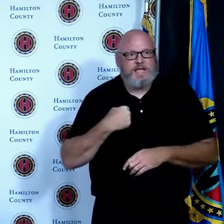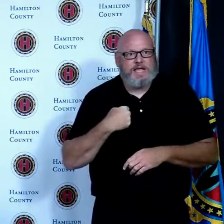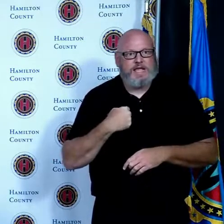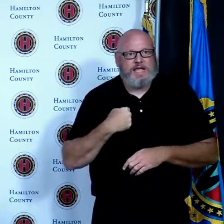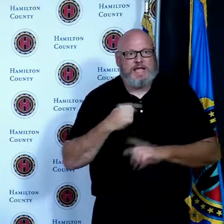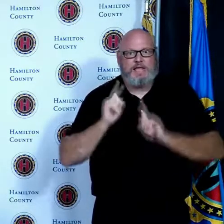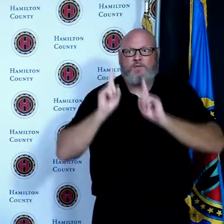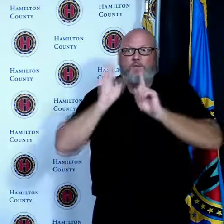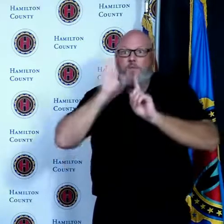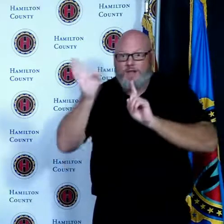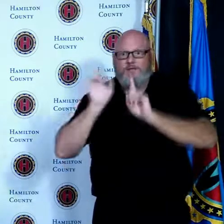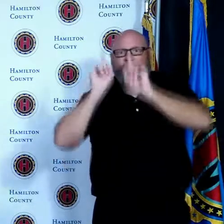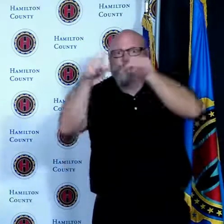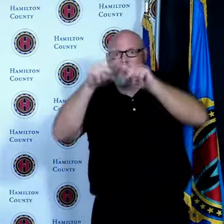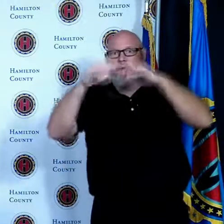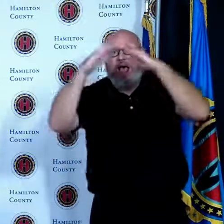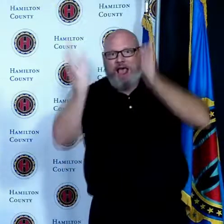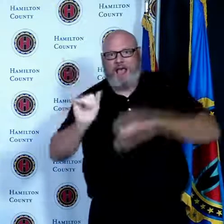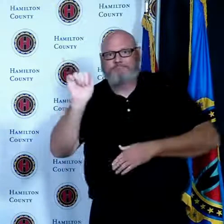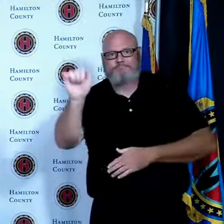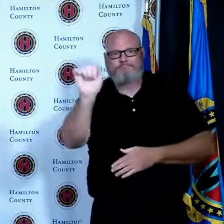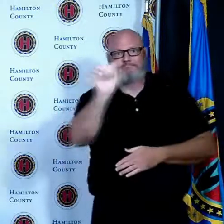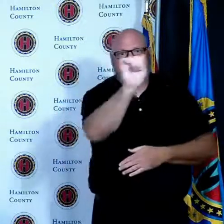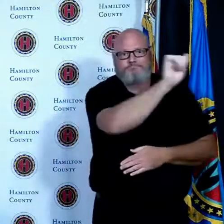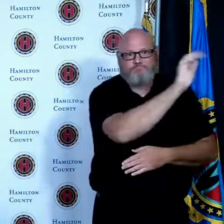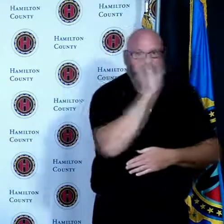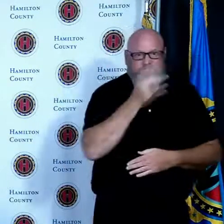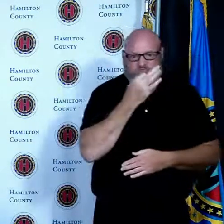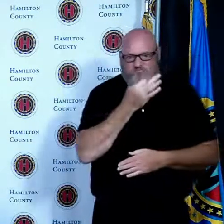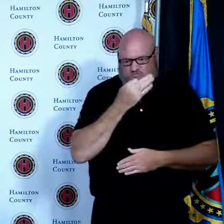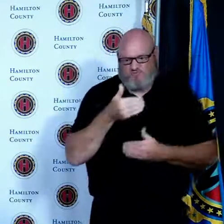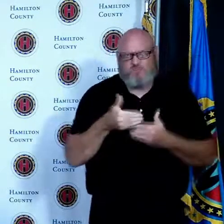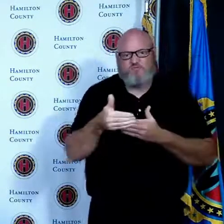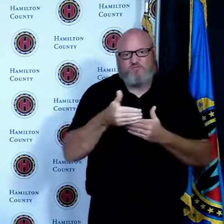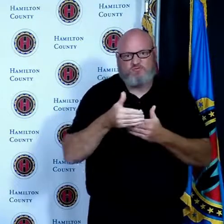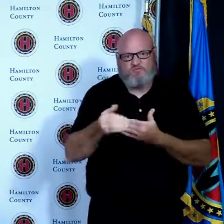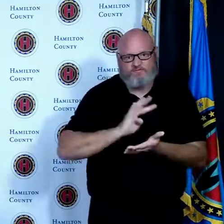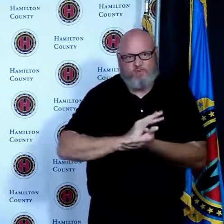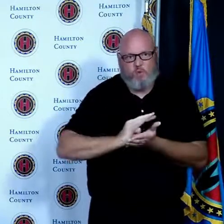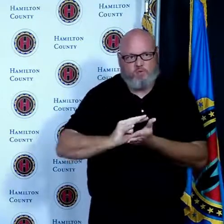knocking time frame by four weeks this non-response